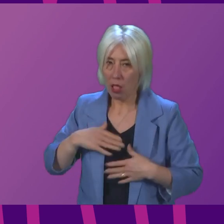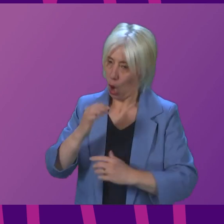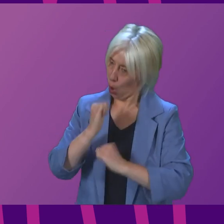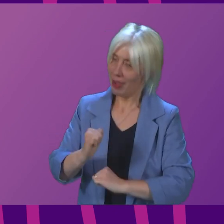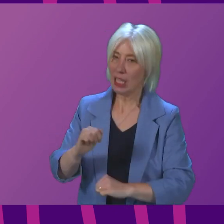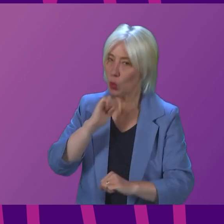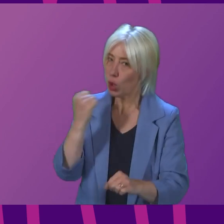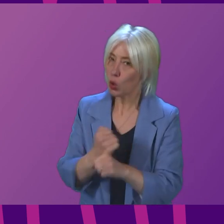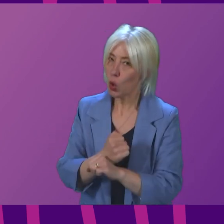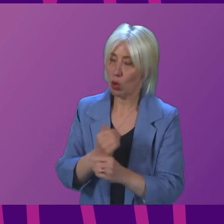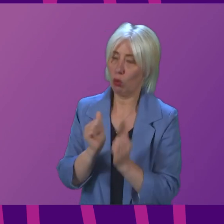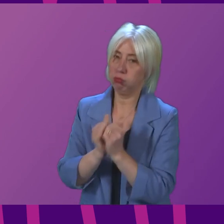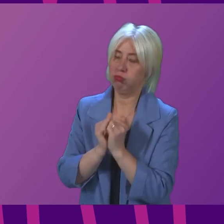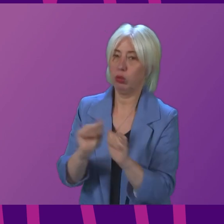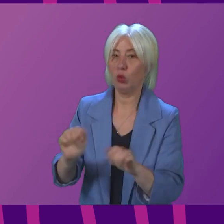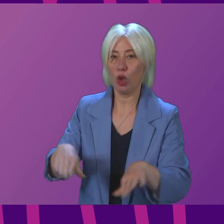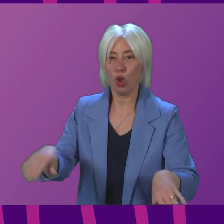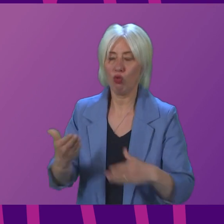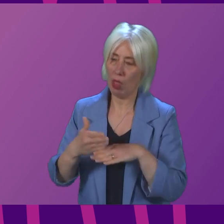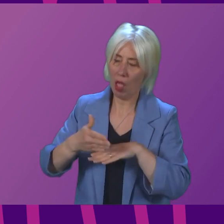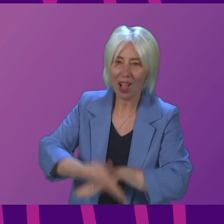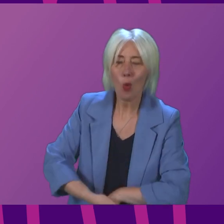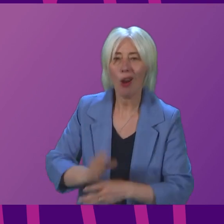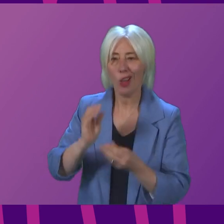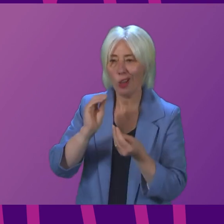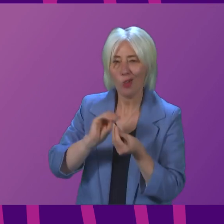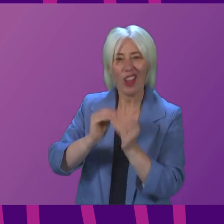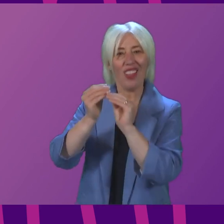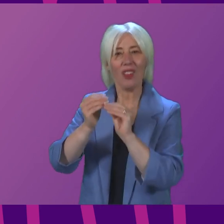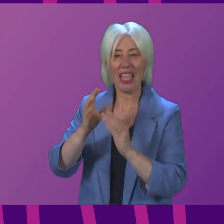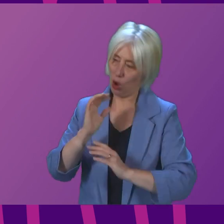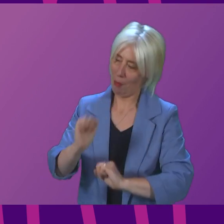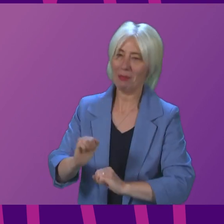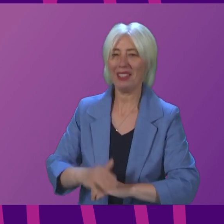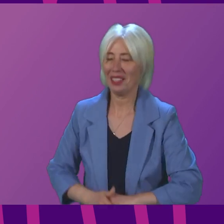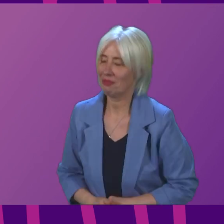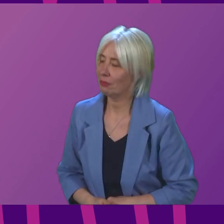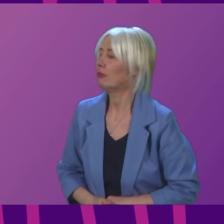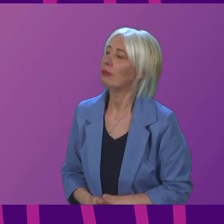I am grateful for the children’s hard work and for their creativity and commitment.